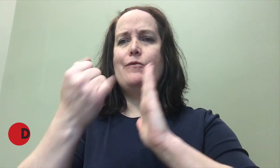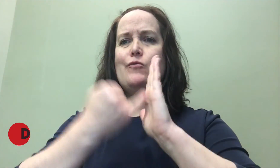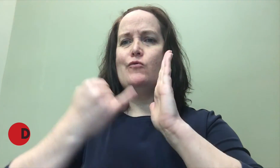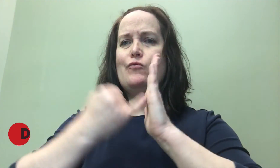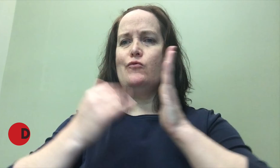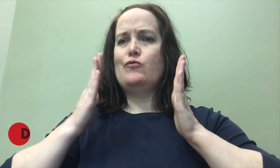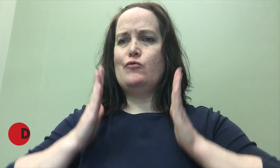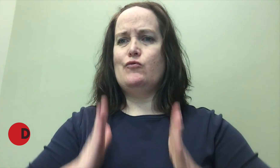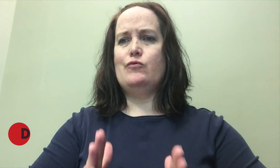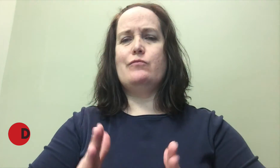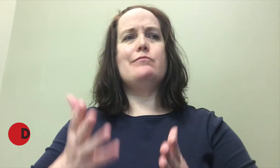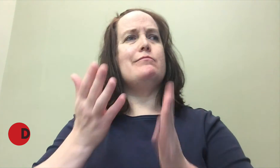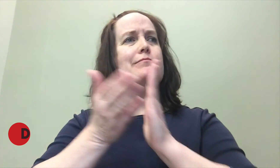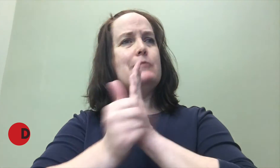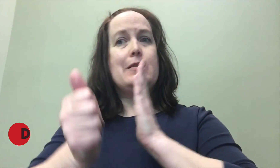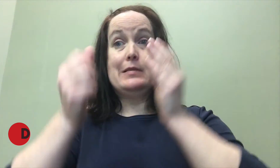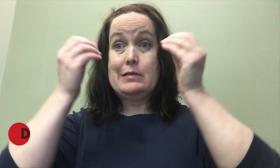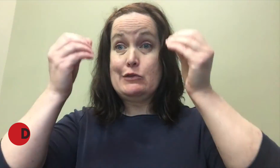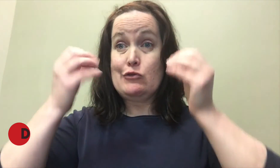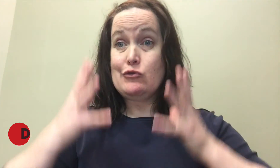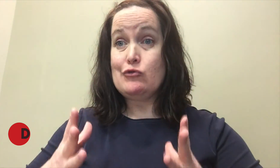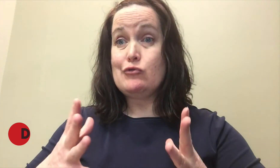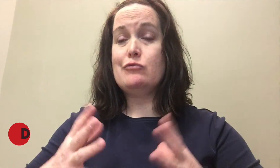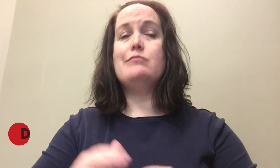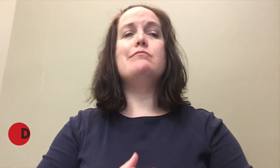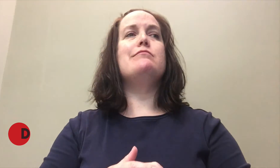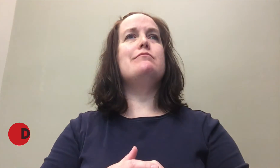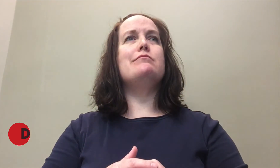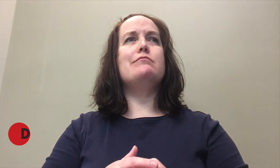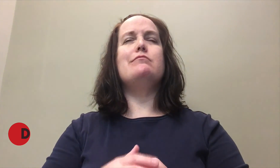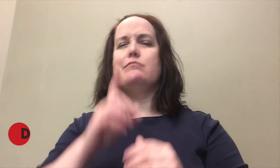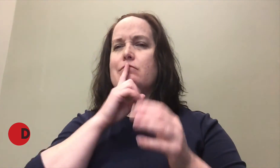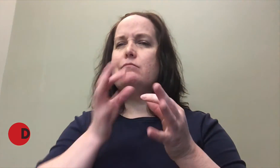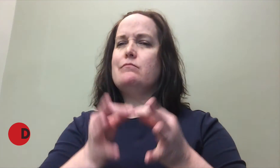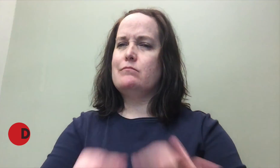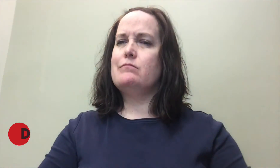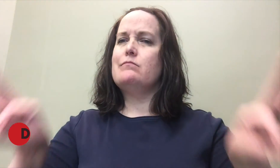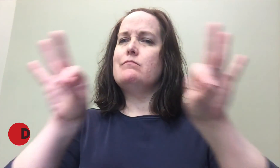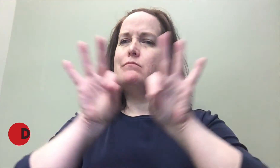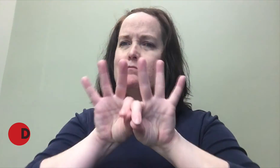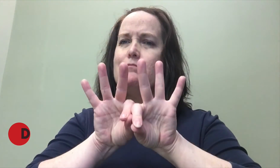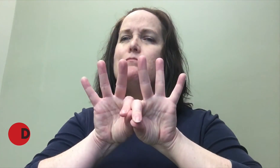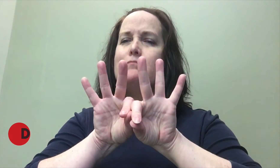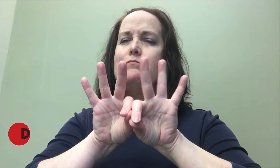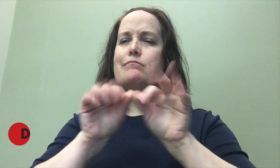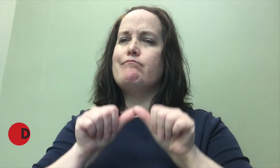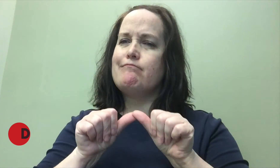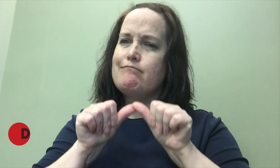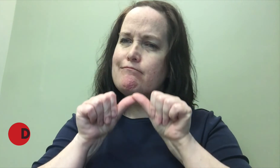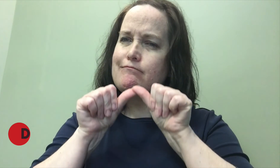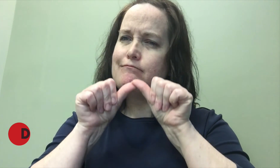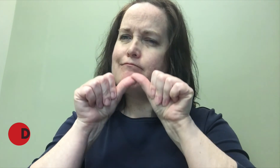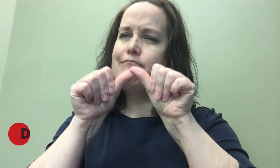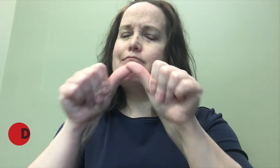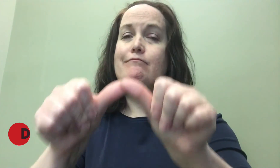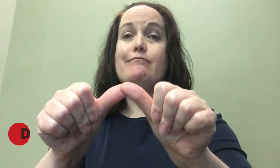to develop skills as Artists, skills as teachers, it's important to continue.